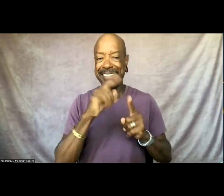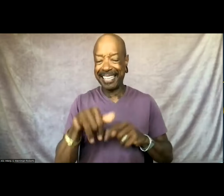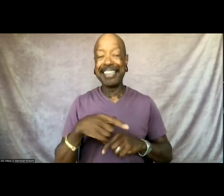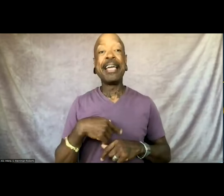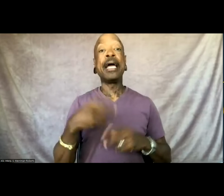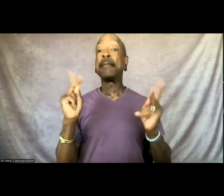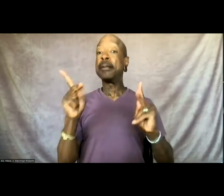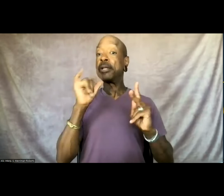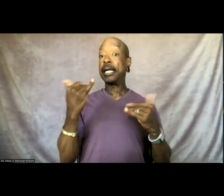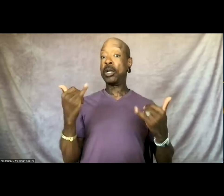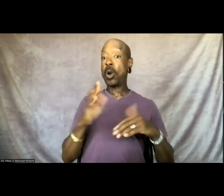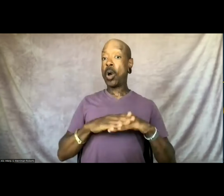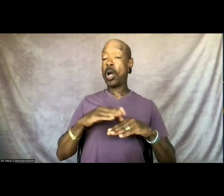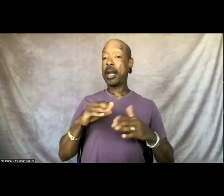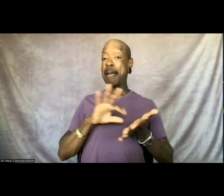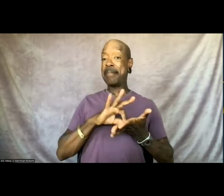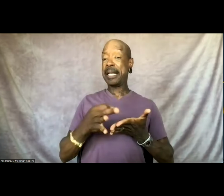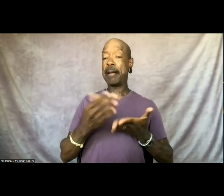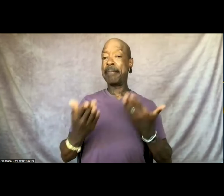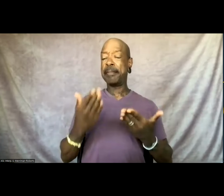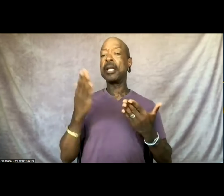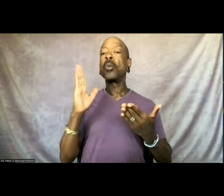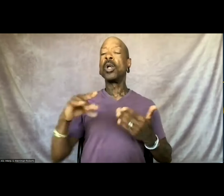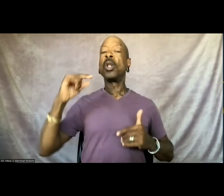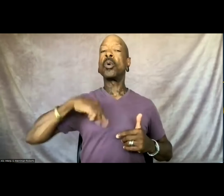their mattress. Just kidding. We don't talk about how that